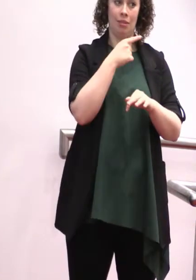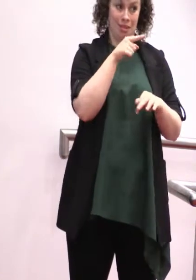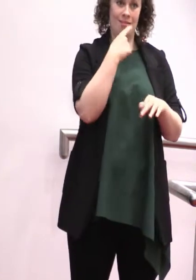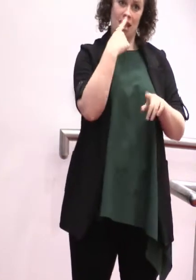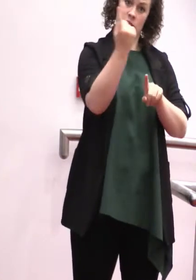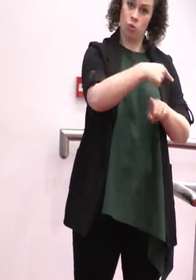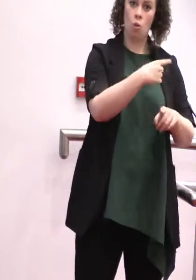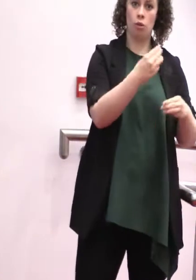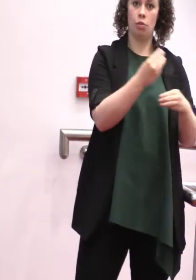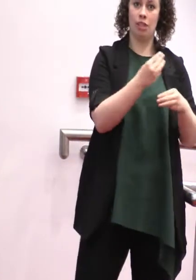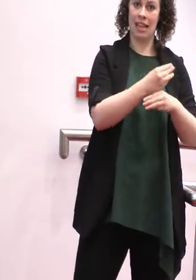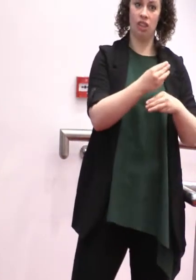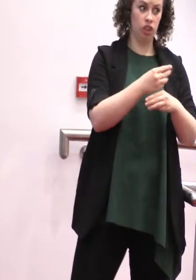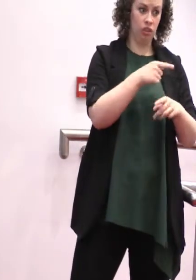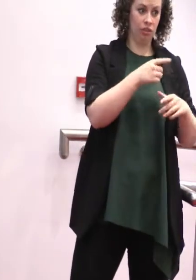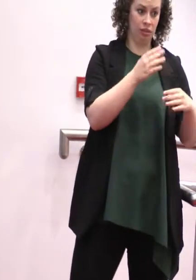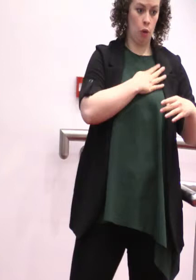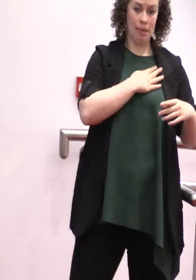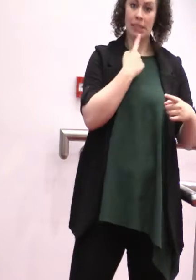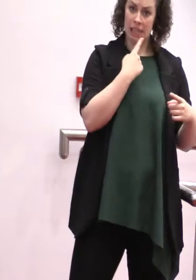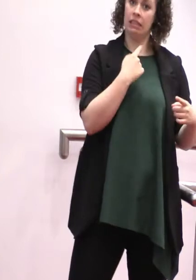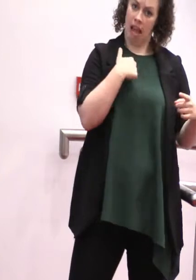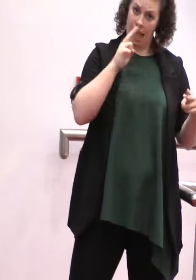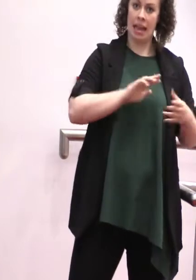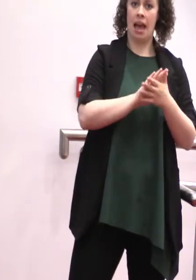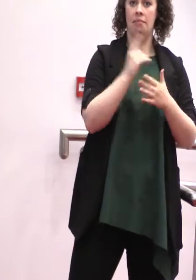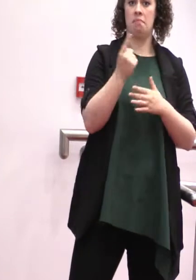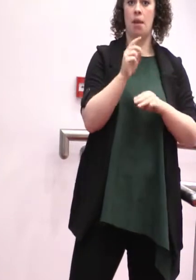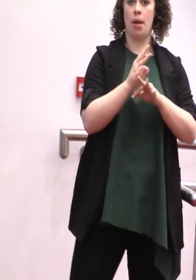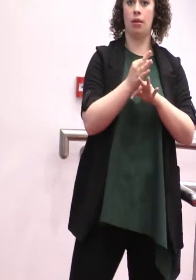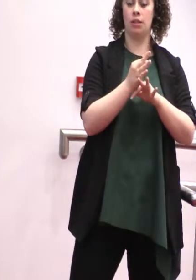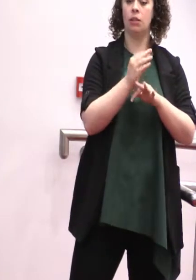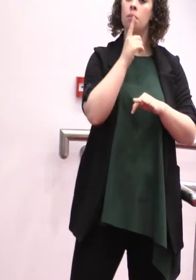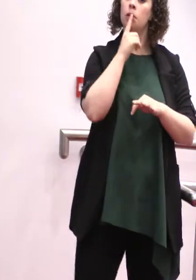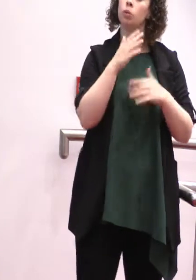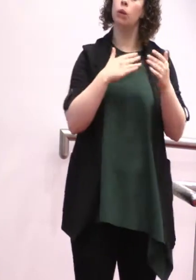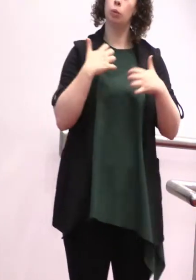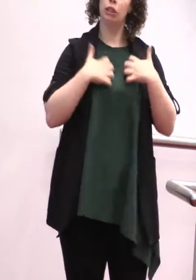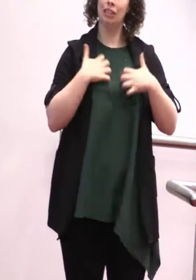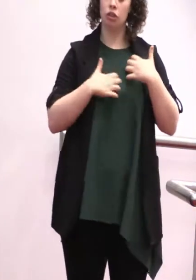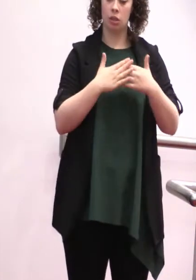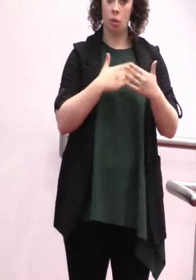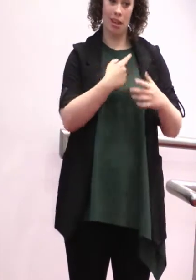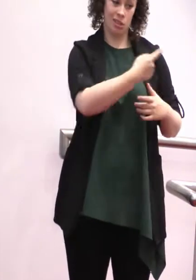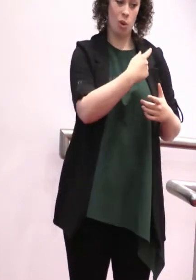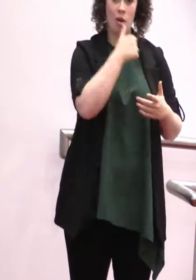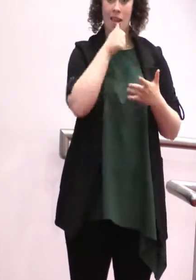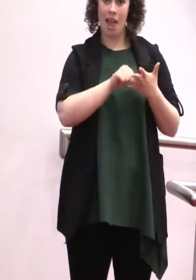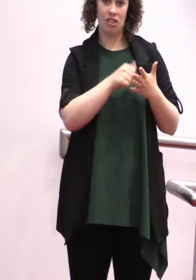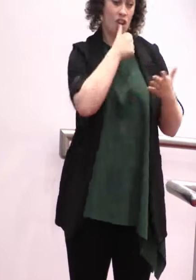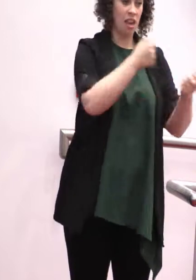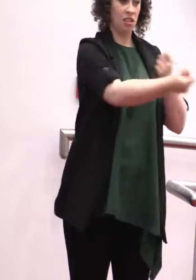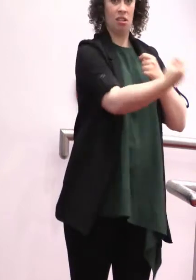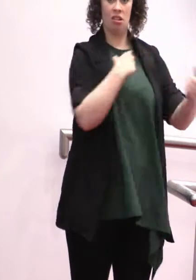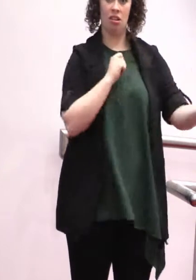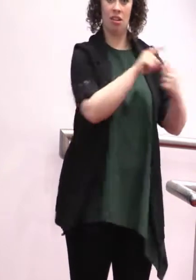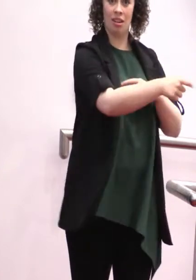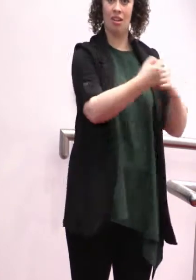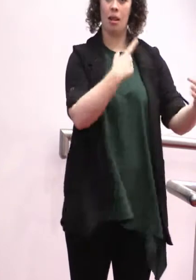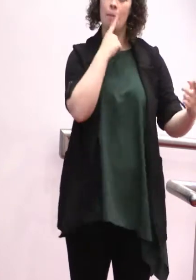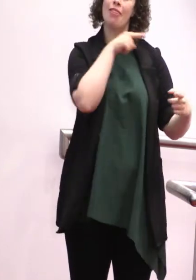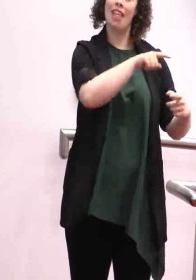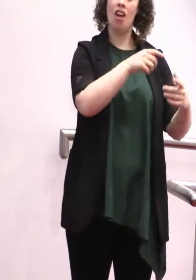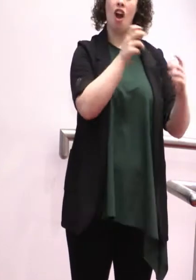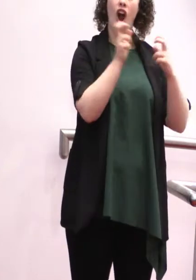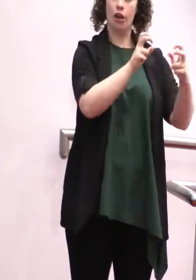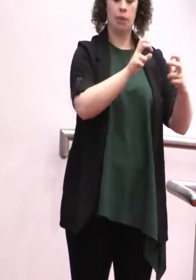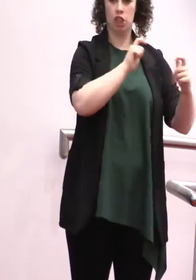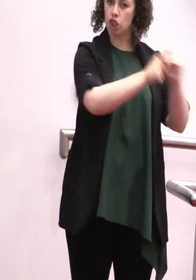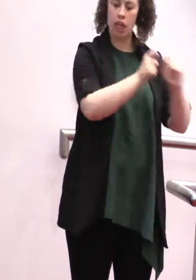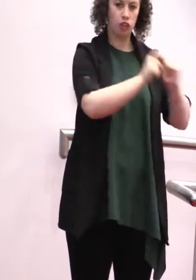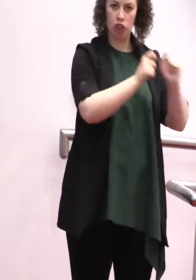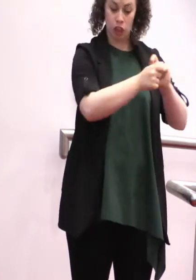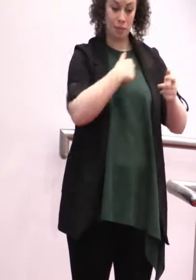And what was interesting in that process was that we were back and forth.